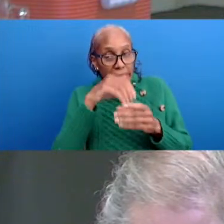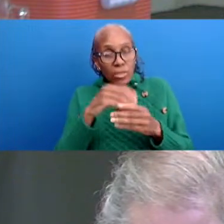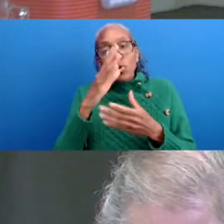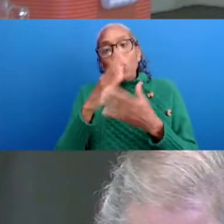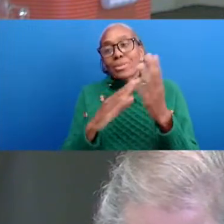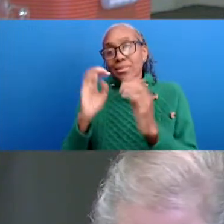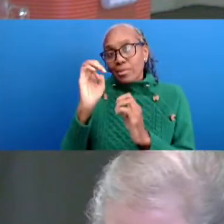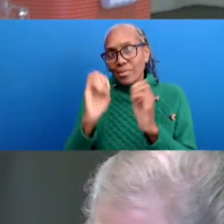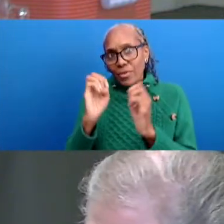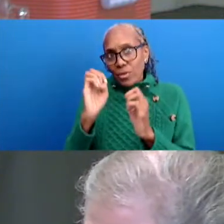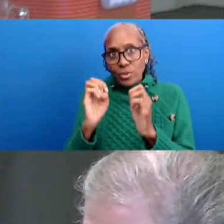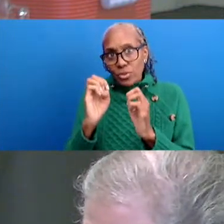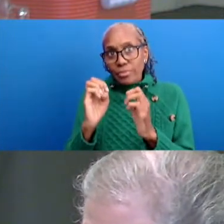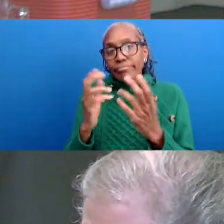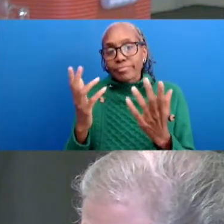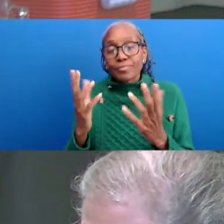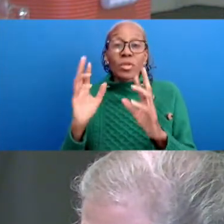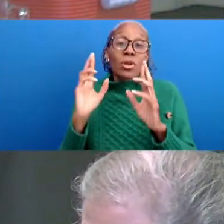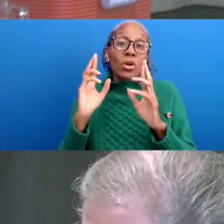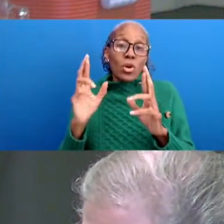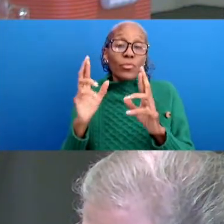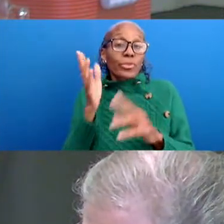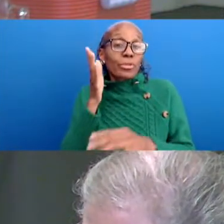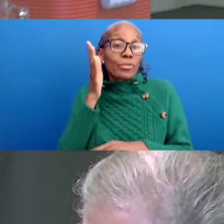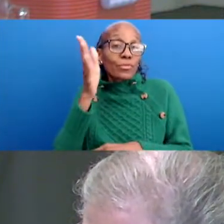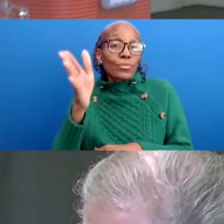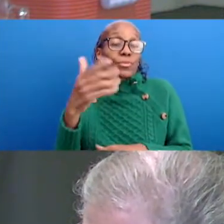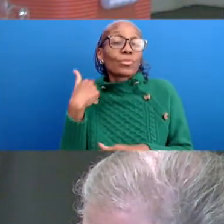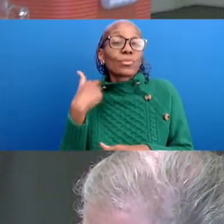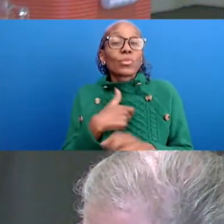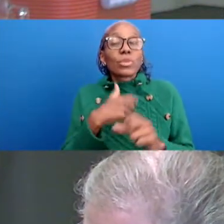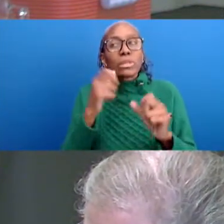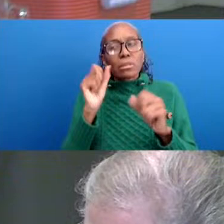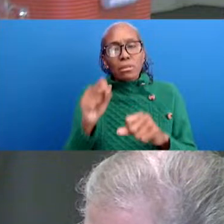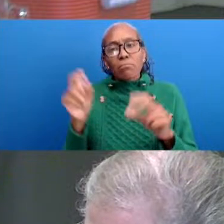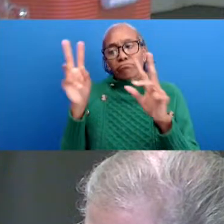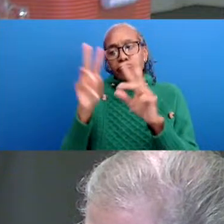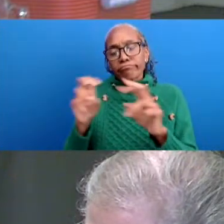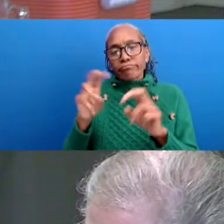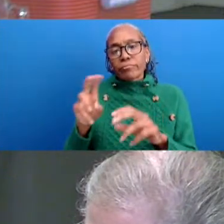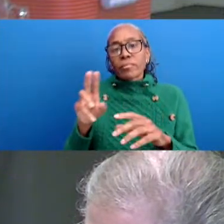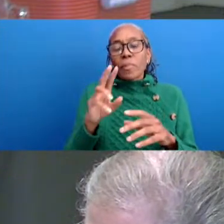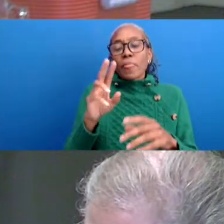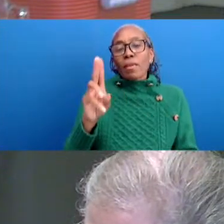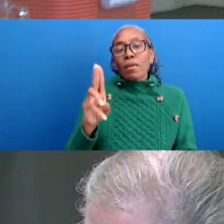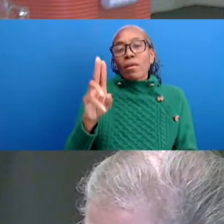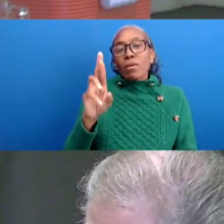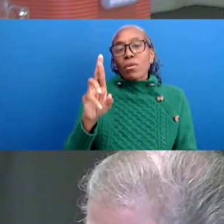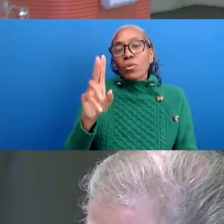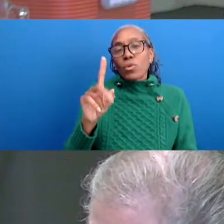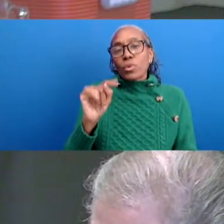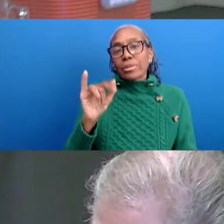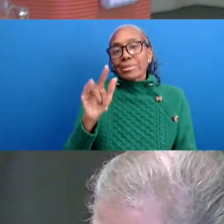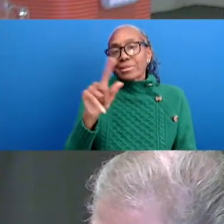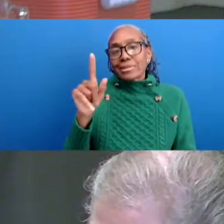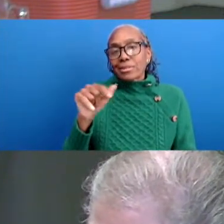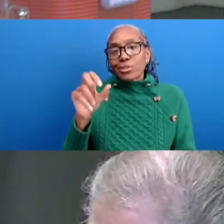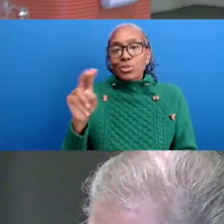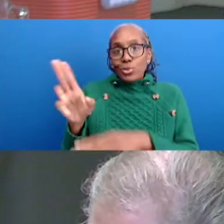PEOPLE IN FOR TREATMENT OR SOME EVALUATION.